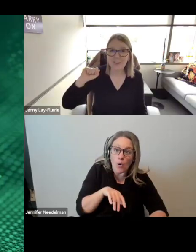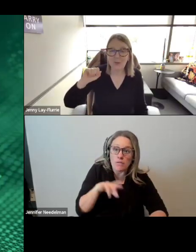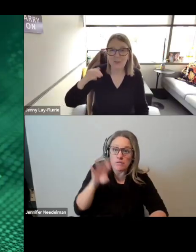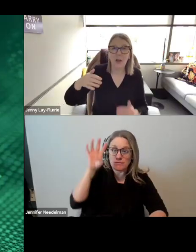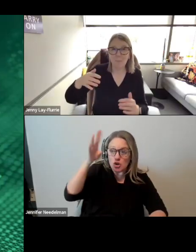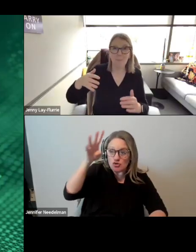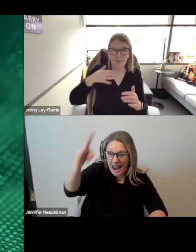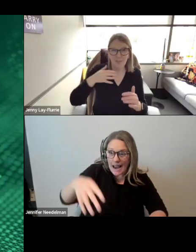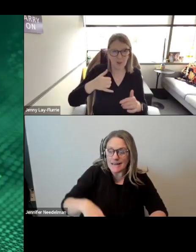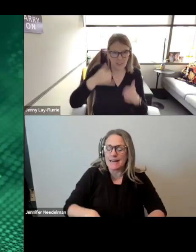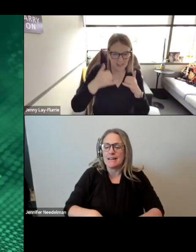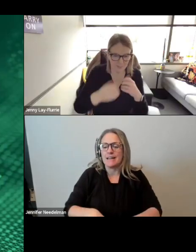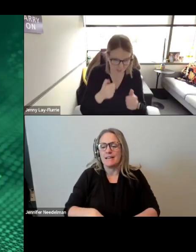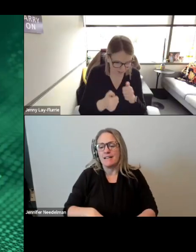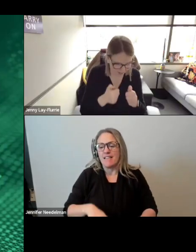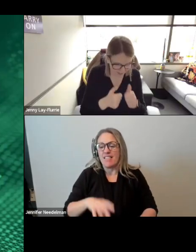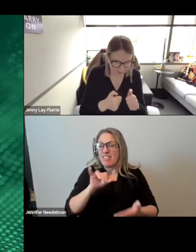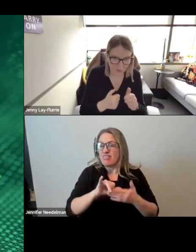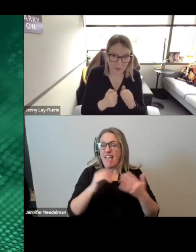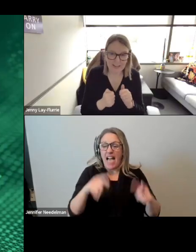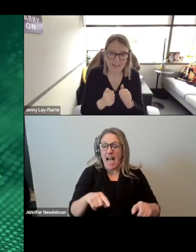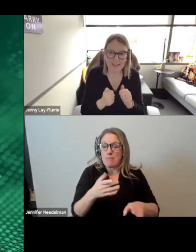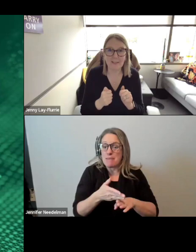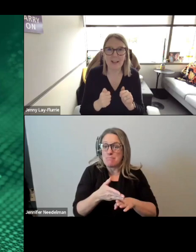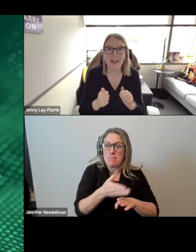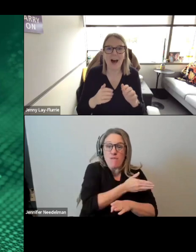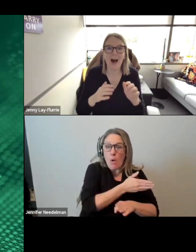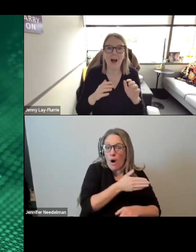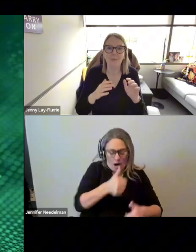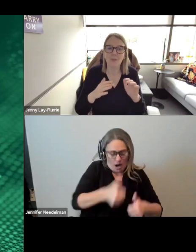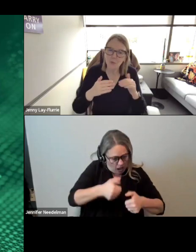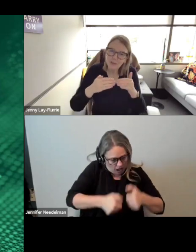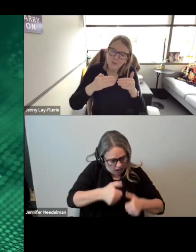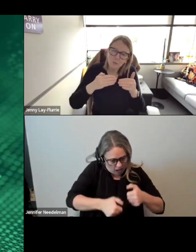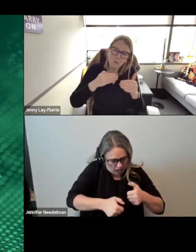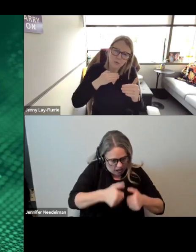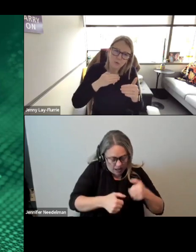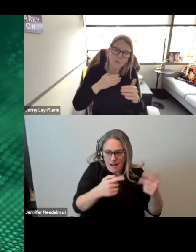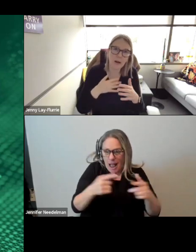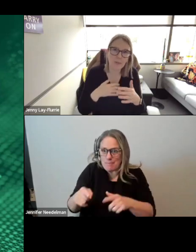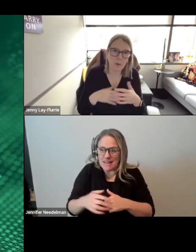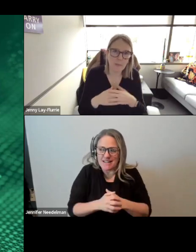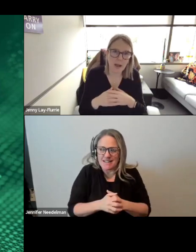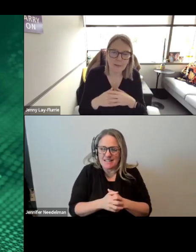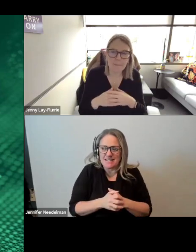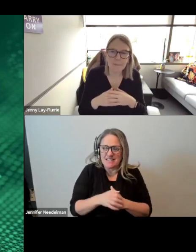So this was before you can imagine us all doing these things. So this is right the way back,